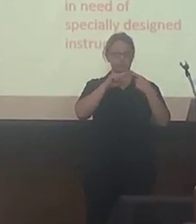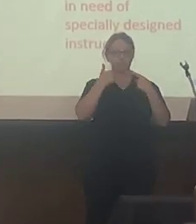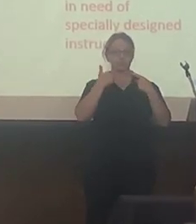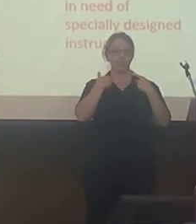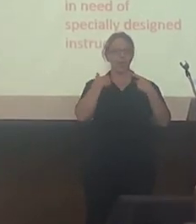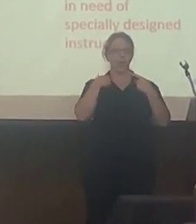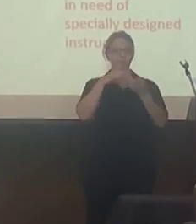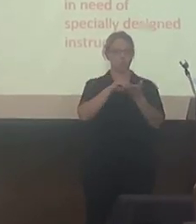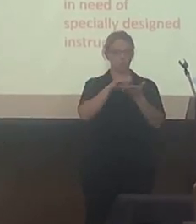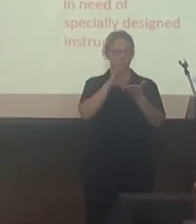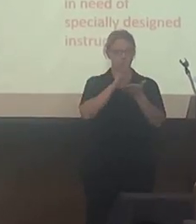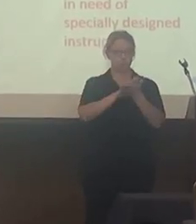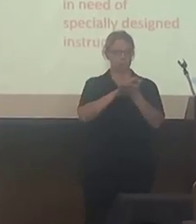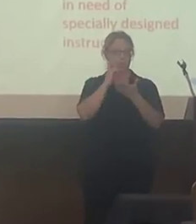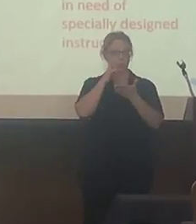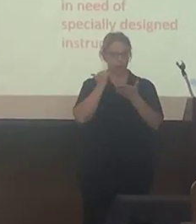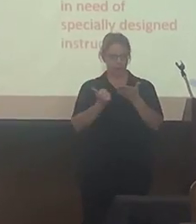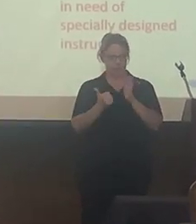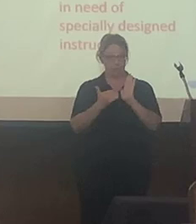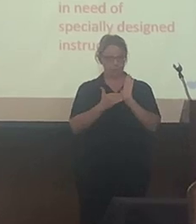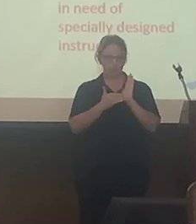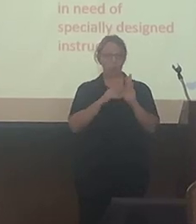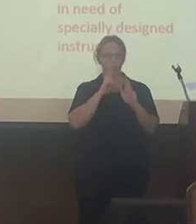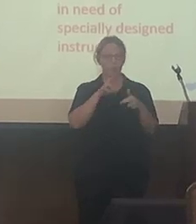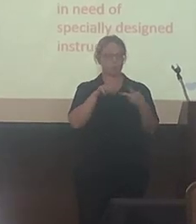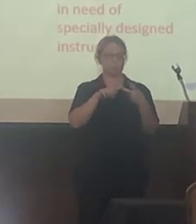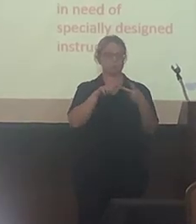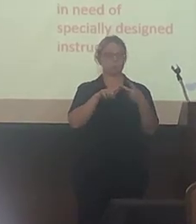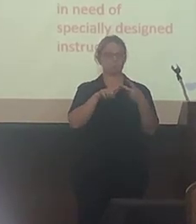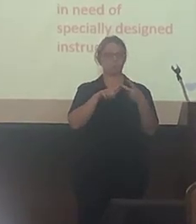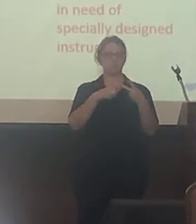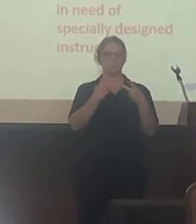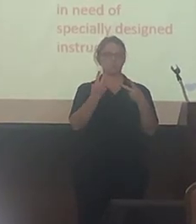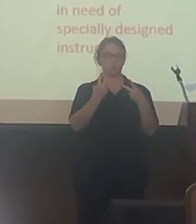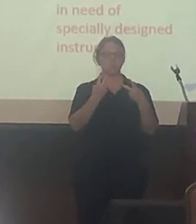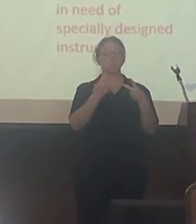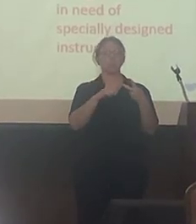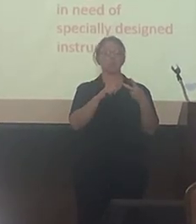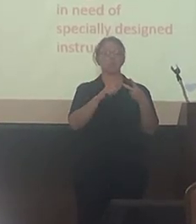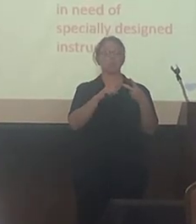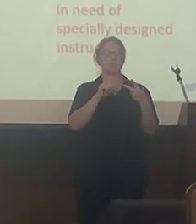hearing loss that you're going to report wrong to does the child need special design instruction so